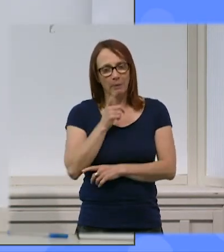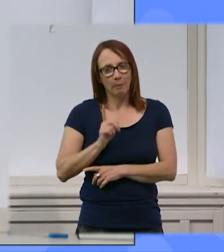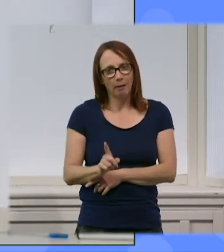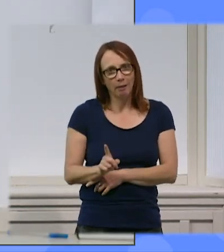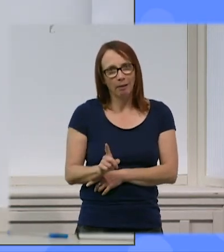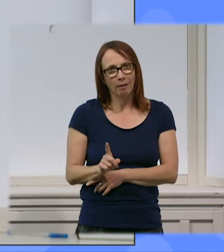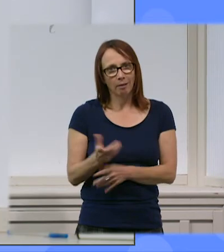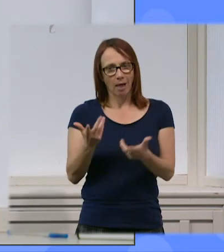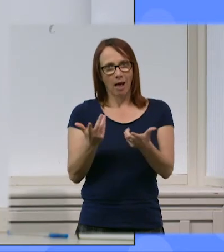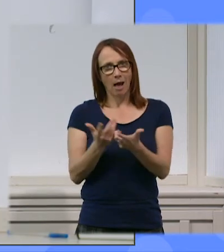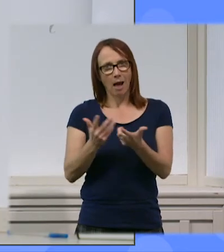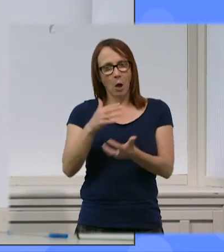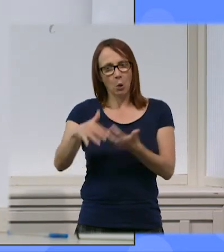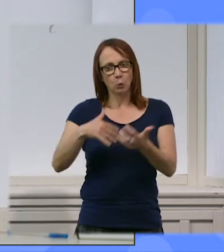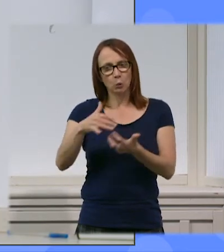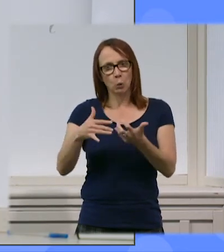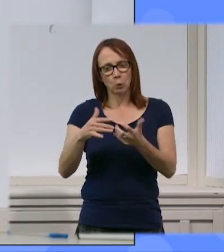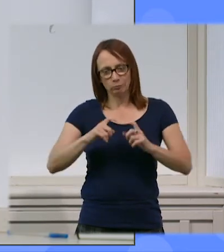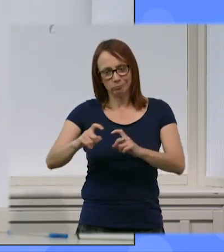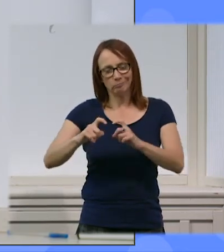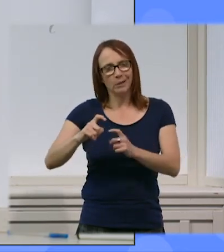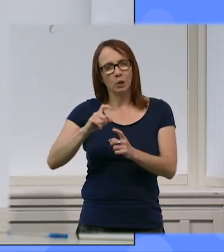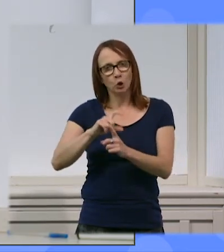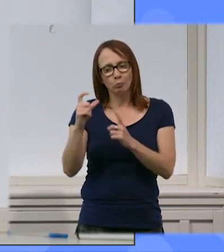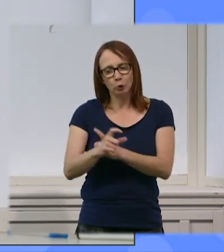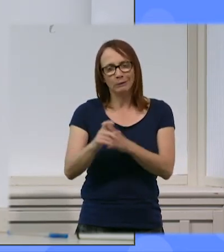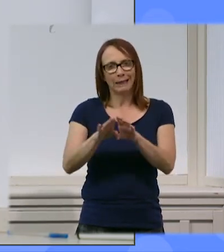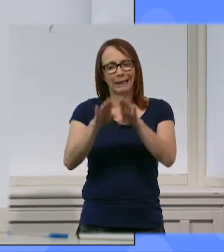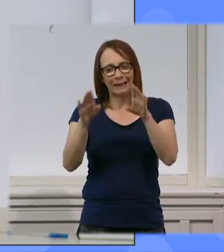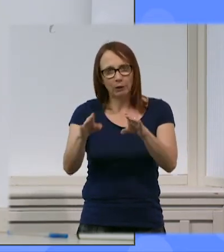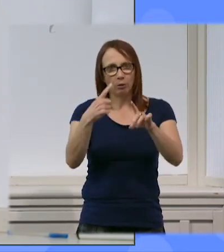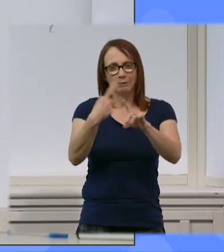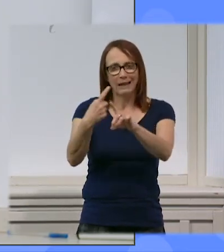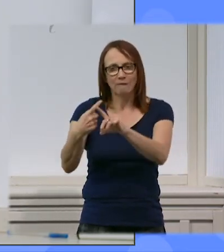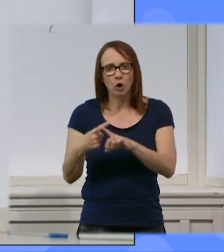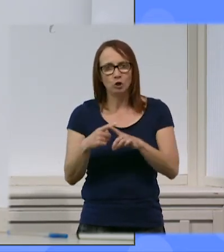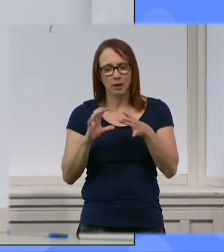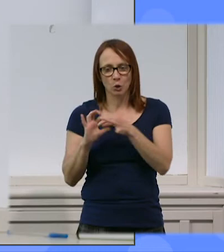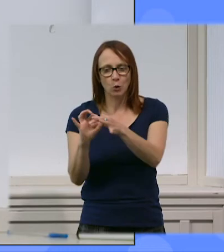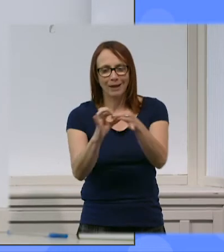socially sustainable communities equal diverse connected democratic and with a